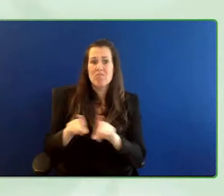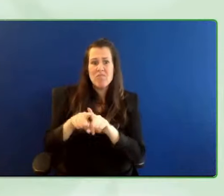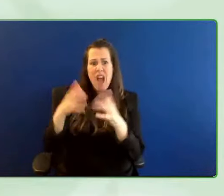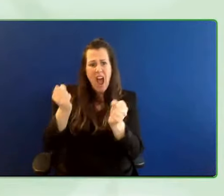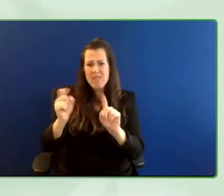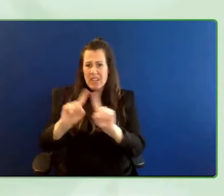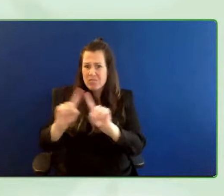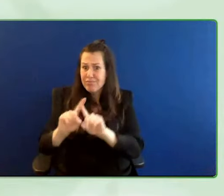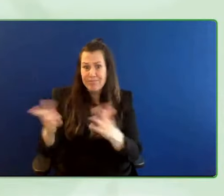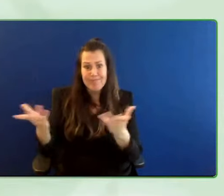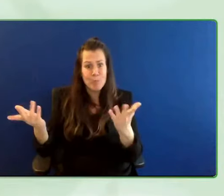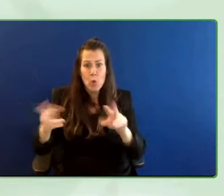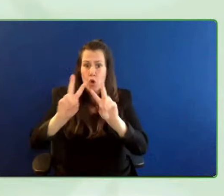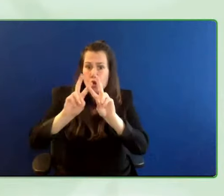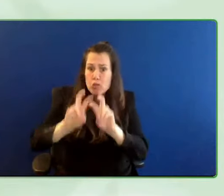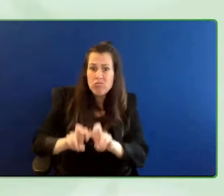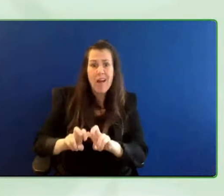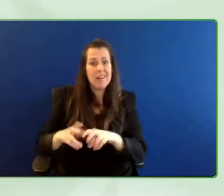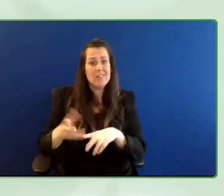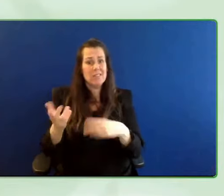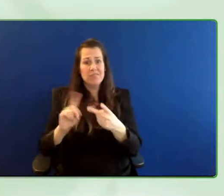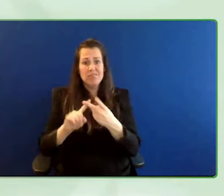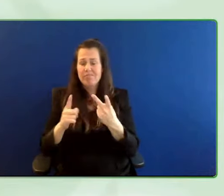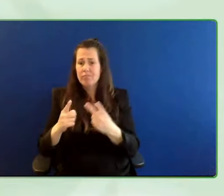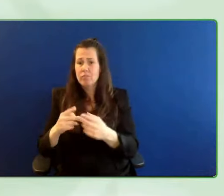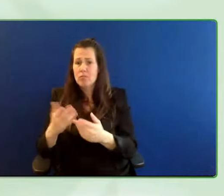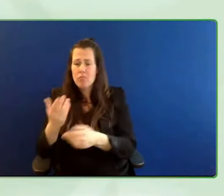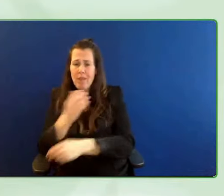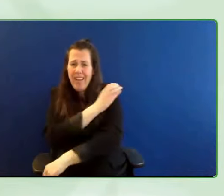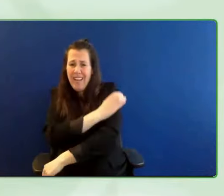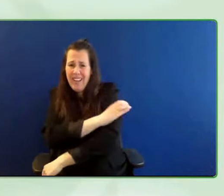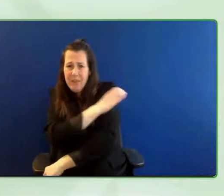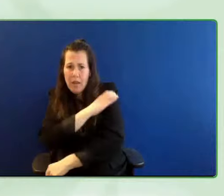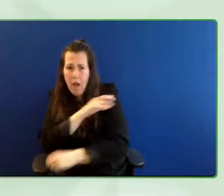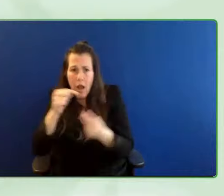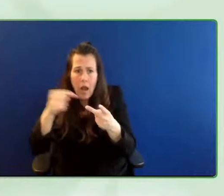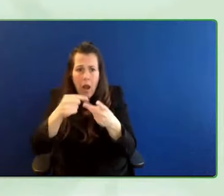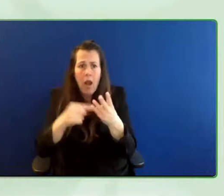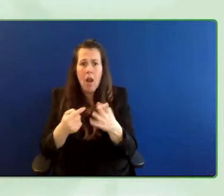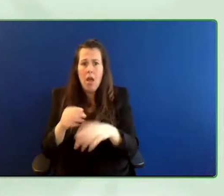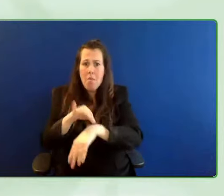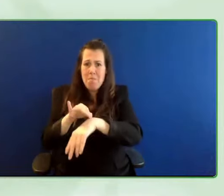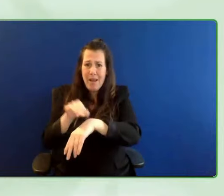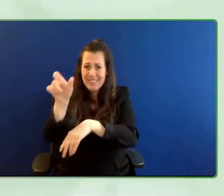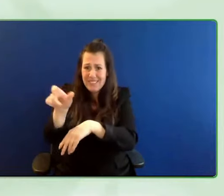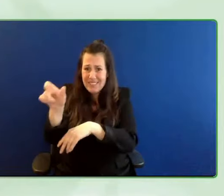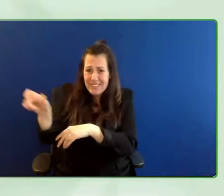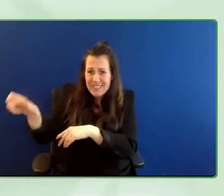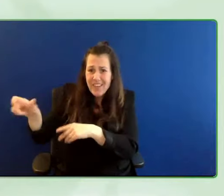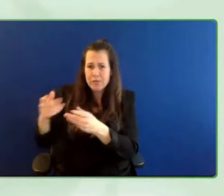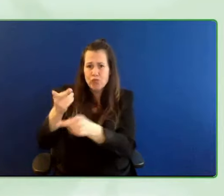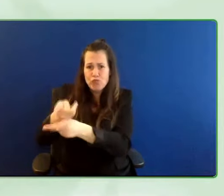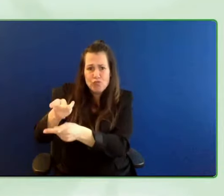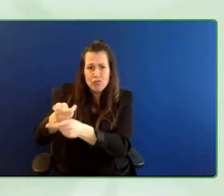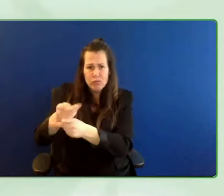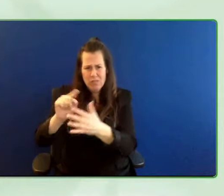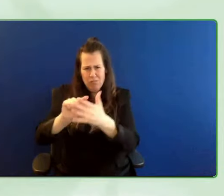And again, I have to echo what Hazel said, we are excited for the next year in continuing the partnership we have.